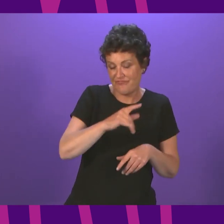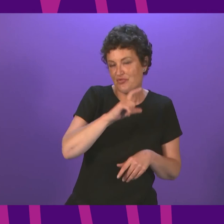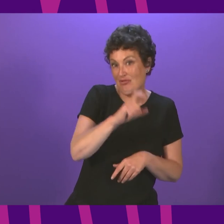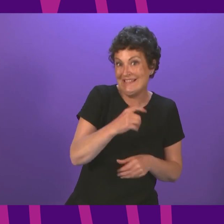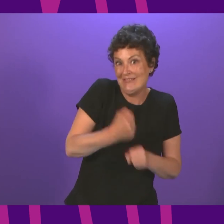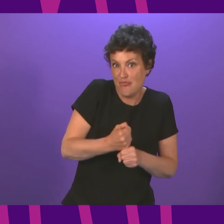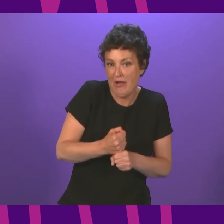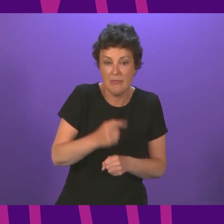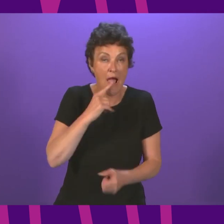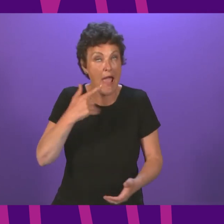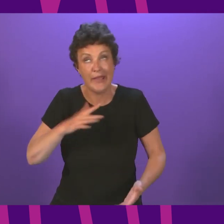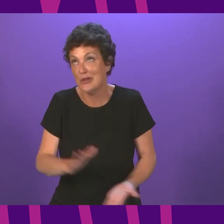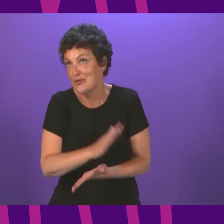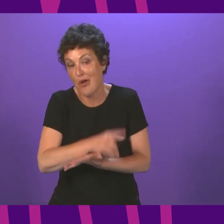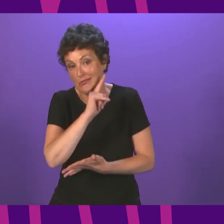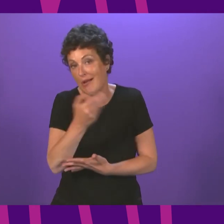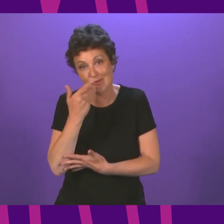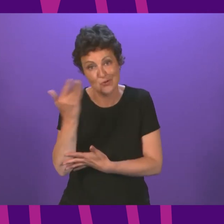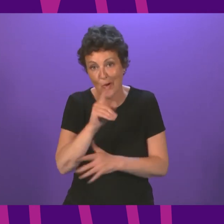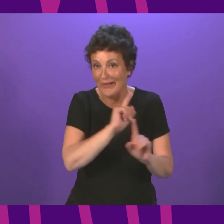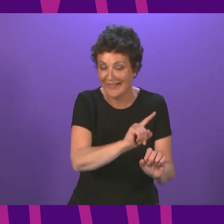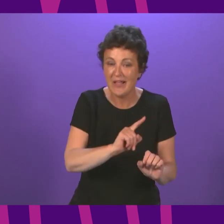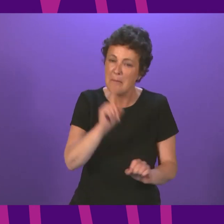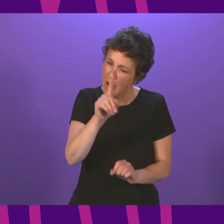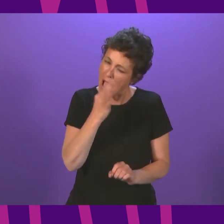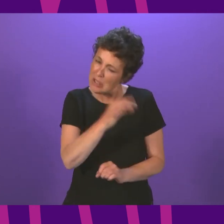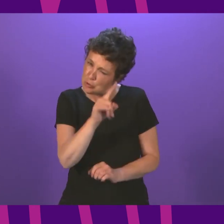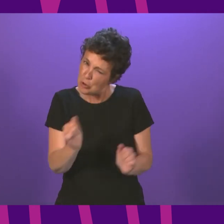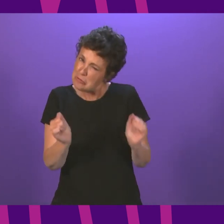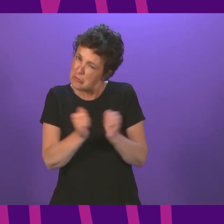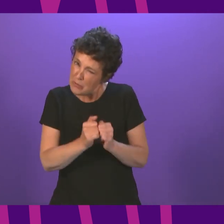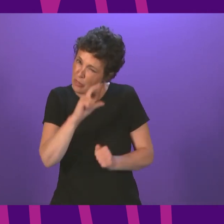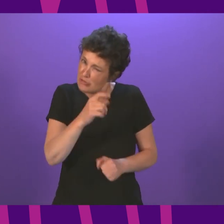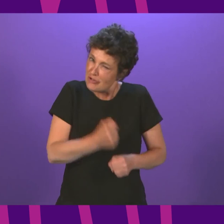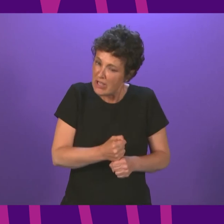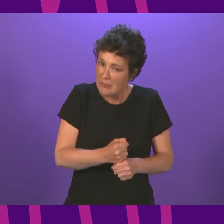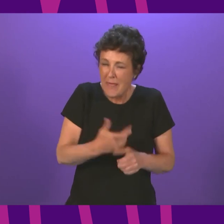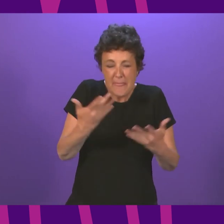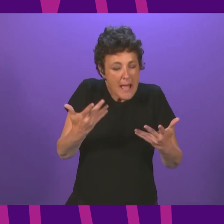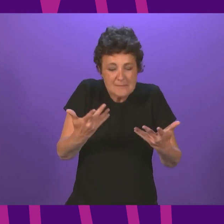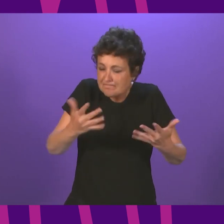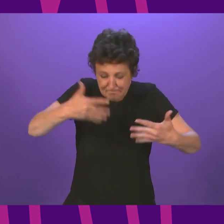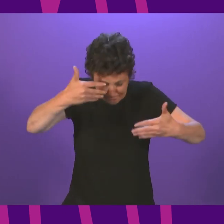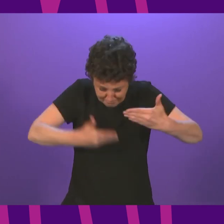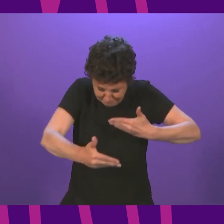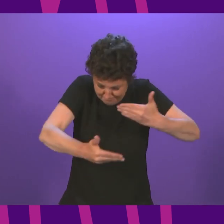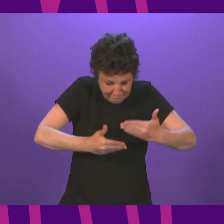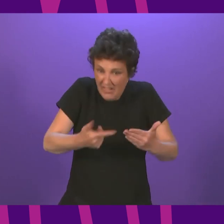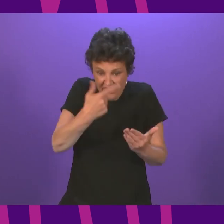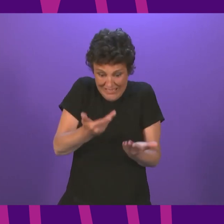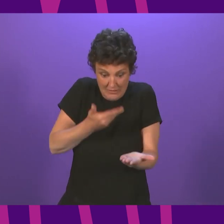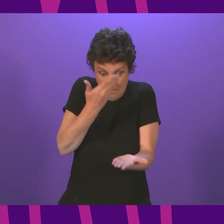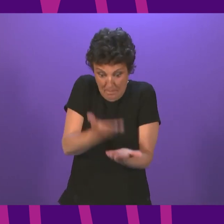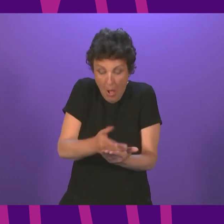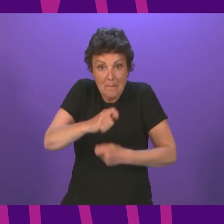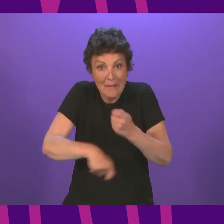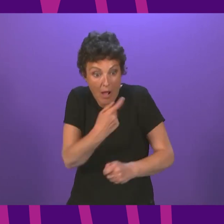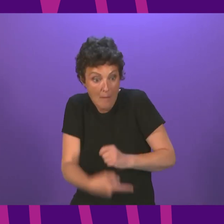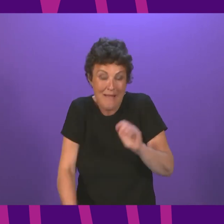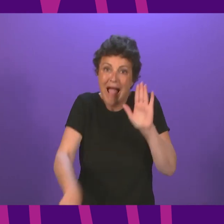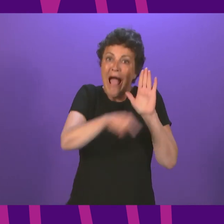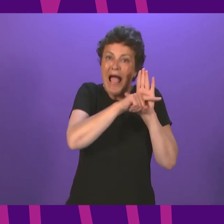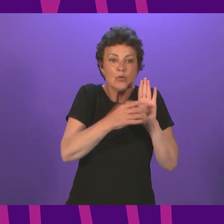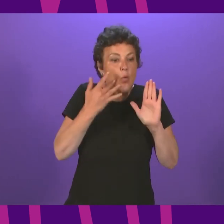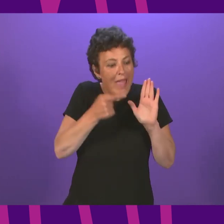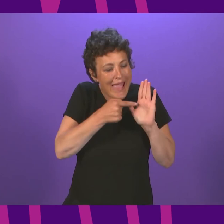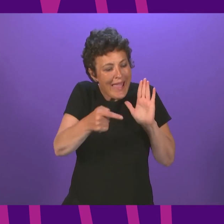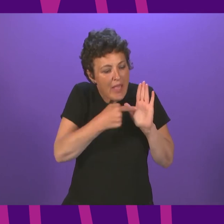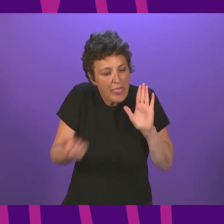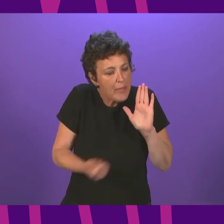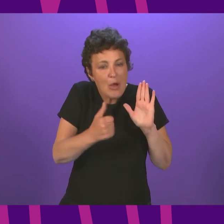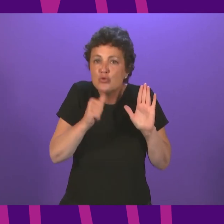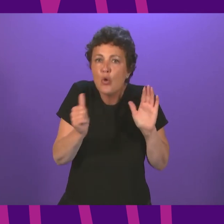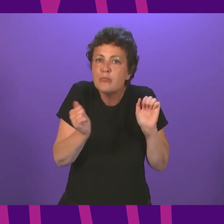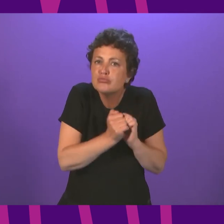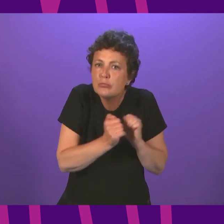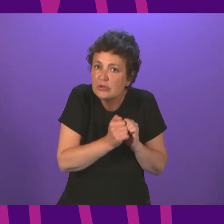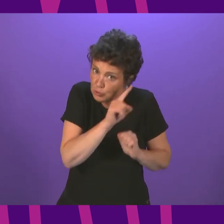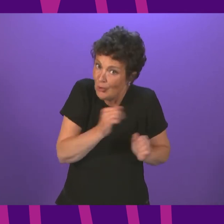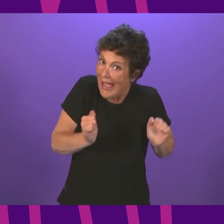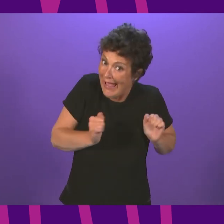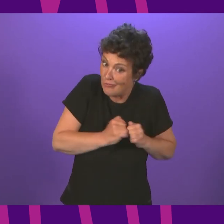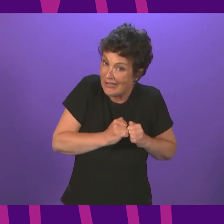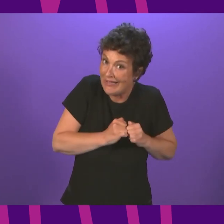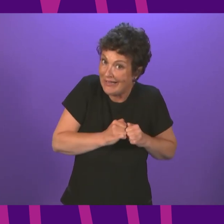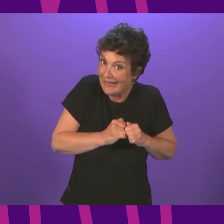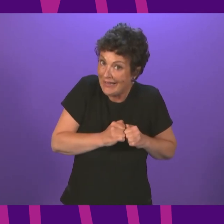I thank Mr Greene for his point of order. Again, that is not a matter for me to rule